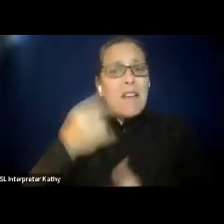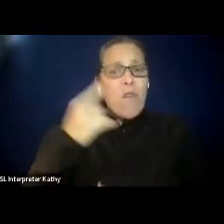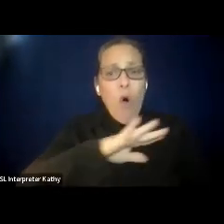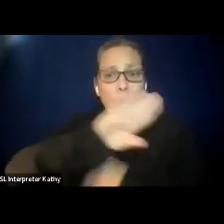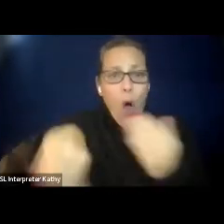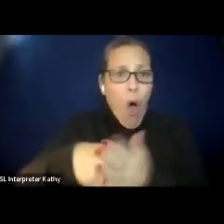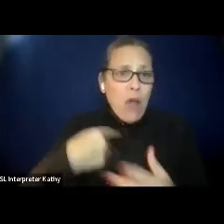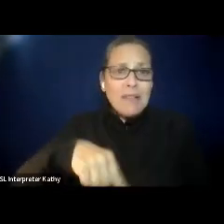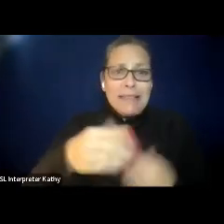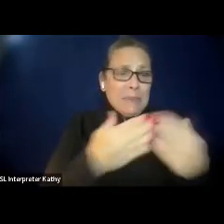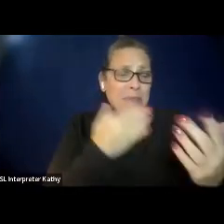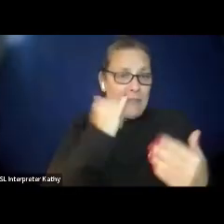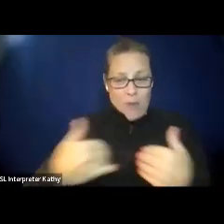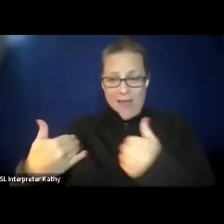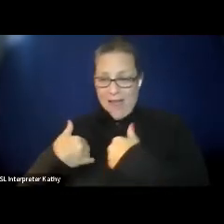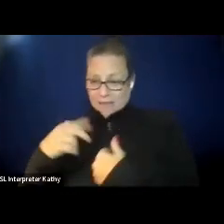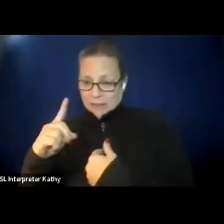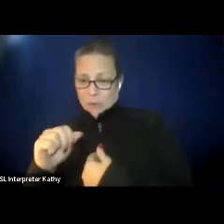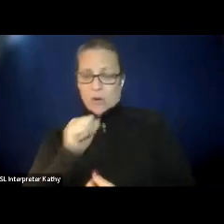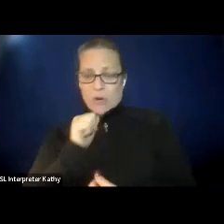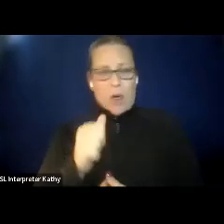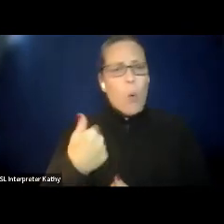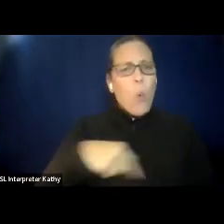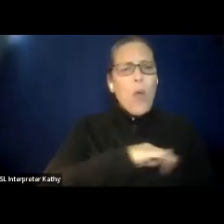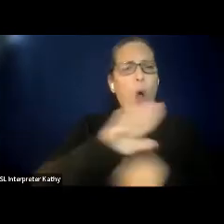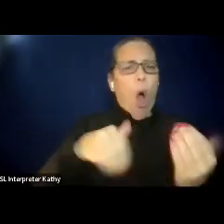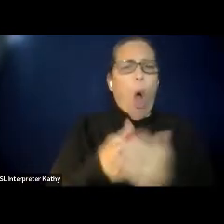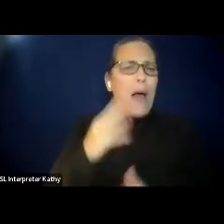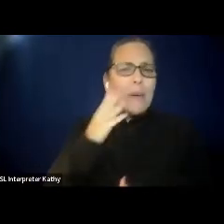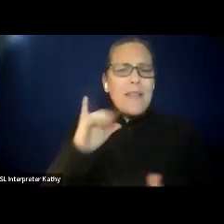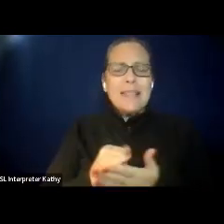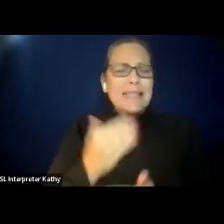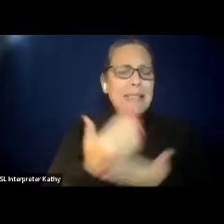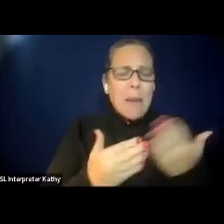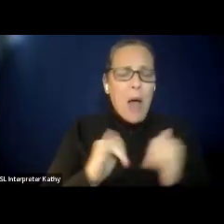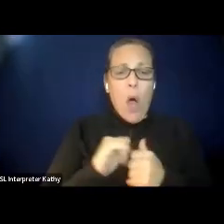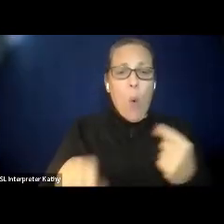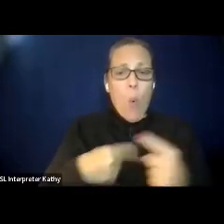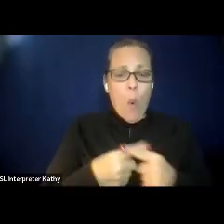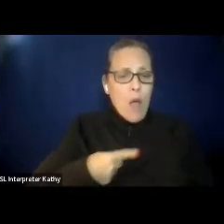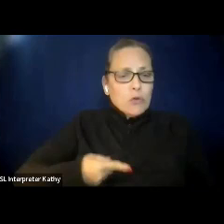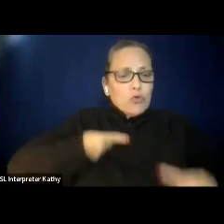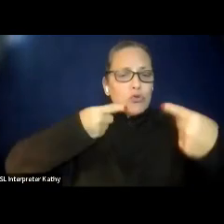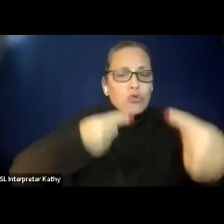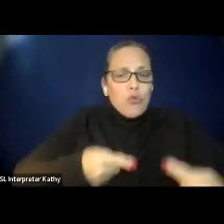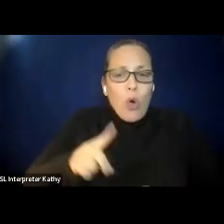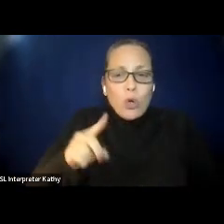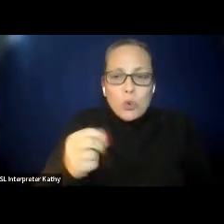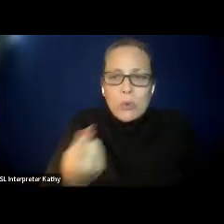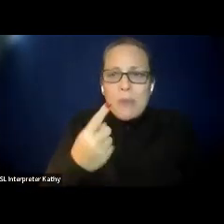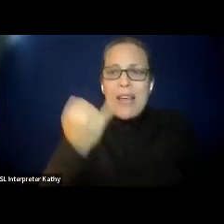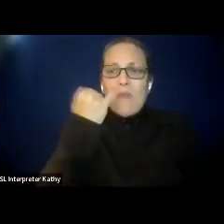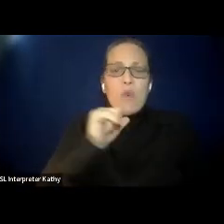with. I think that's for all of us, even if we don't identify as disabled because all of us experience